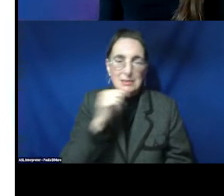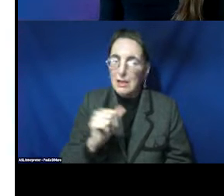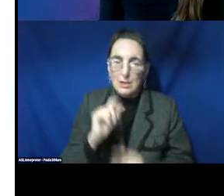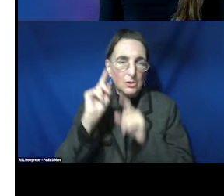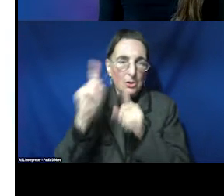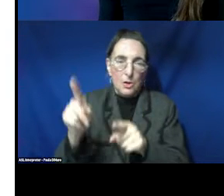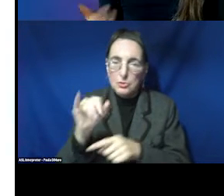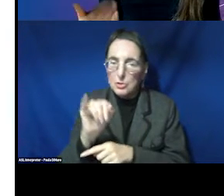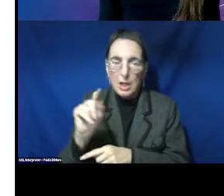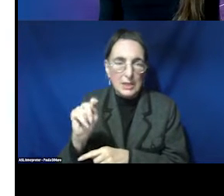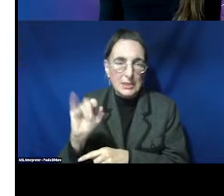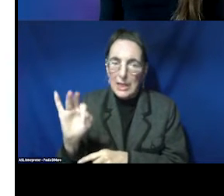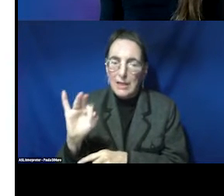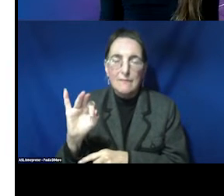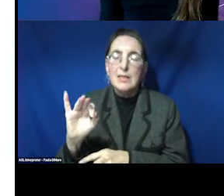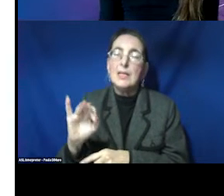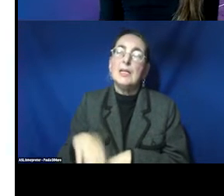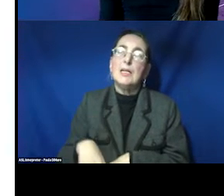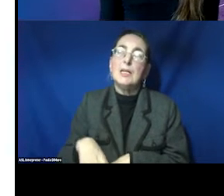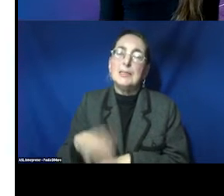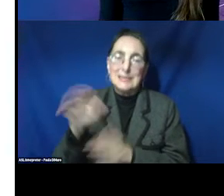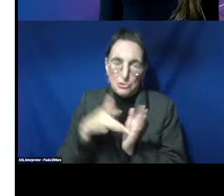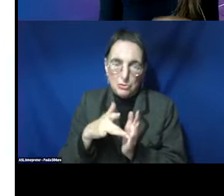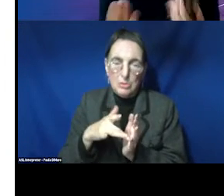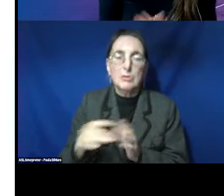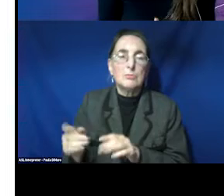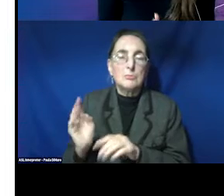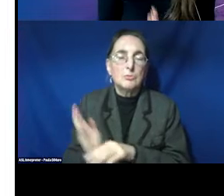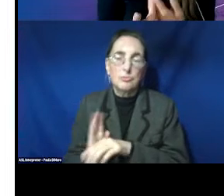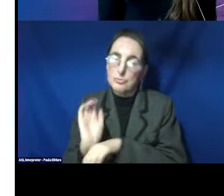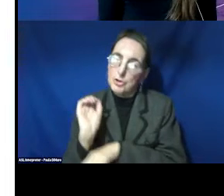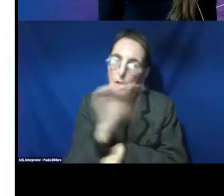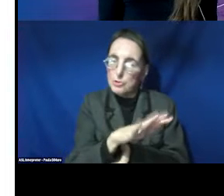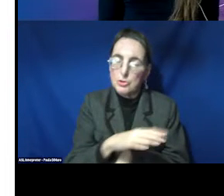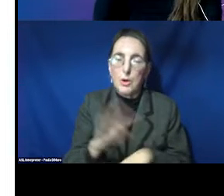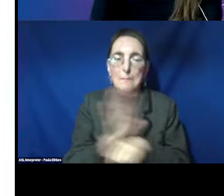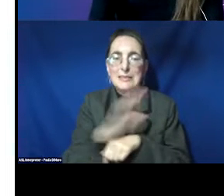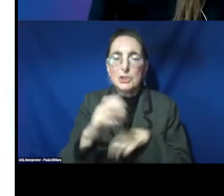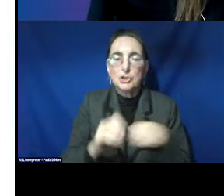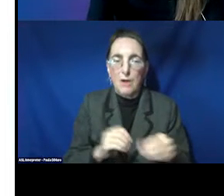This goes to our business office here at NSF, who helps us determine what things we need